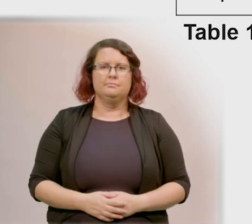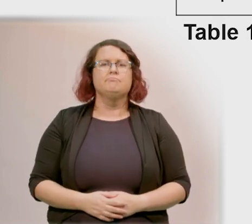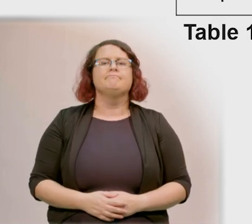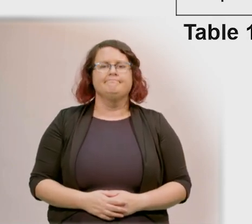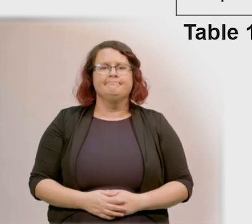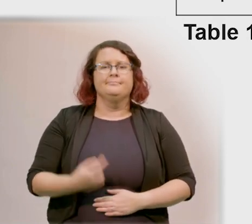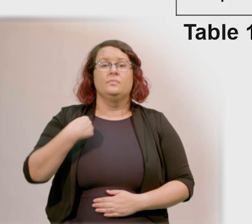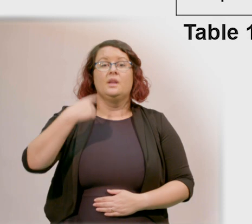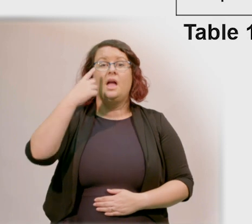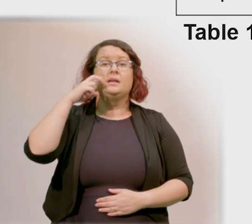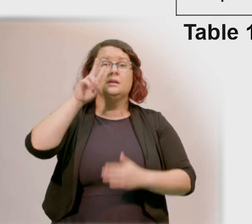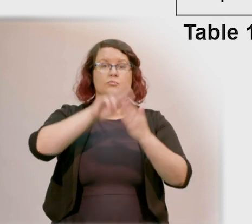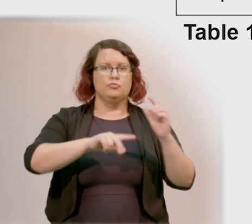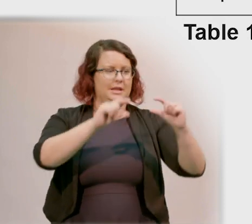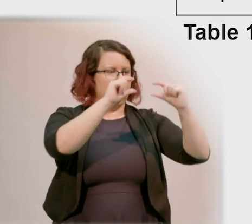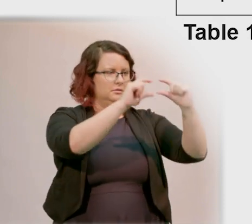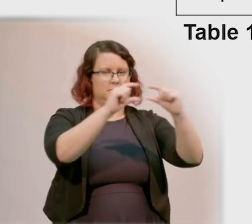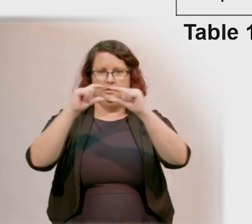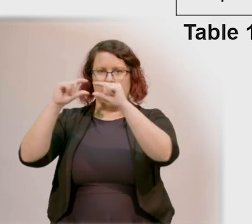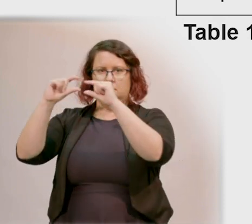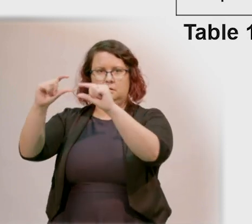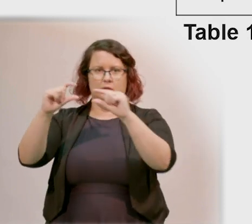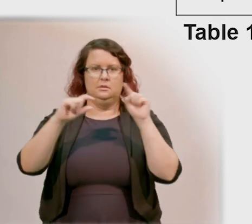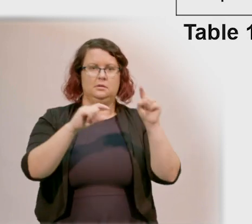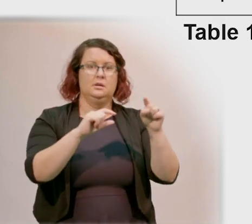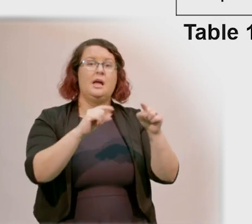I can read the heading in my table to see that the shark species